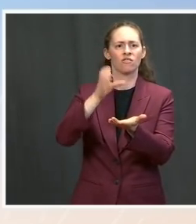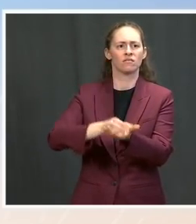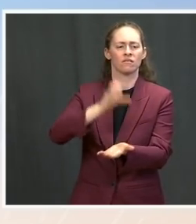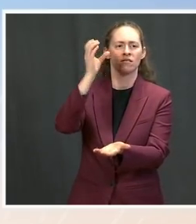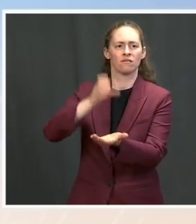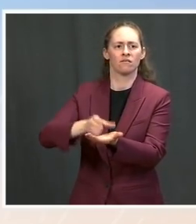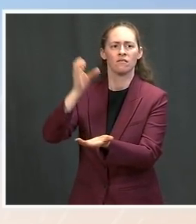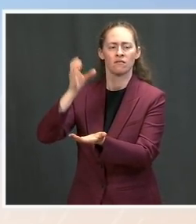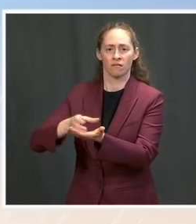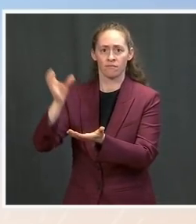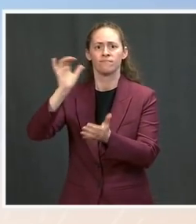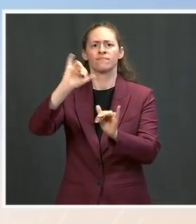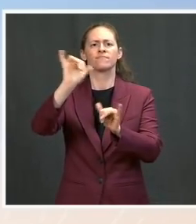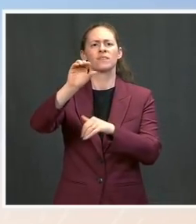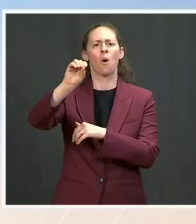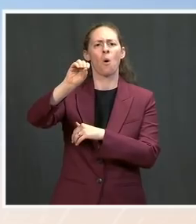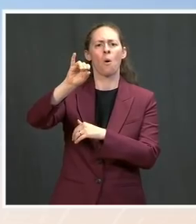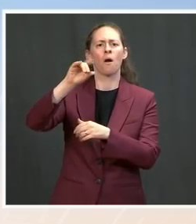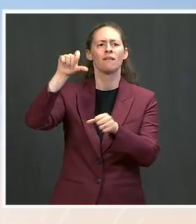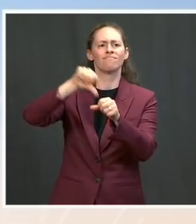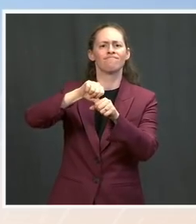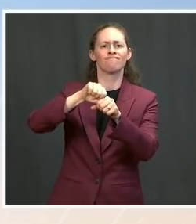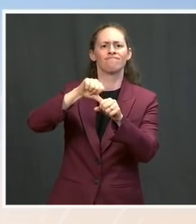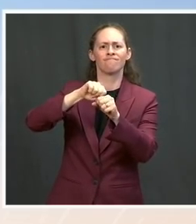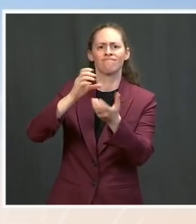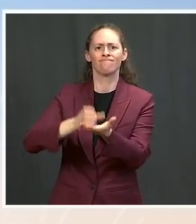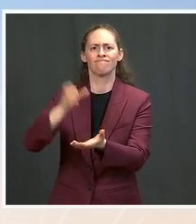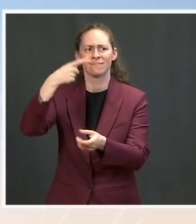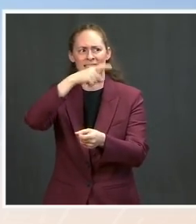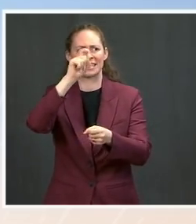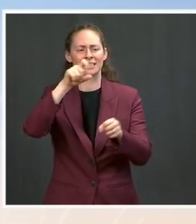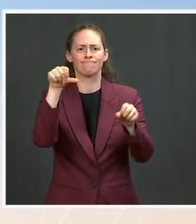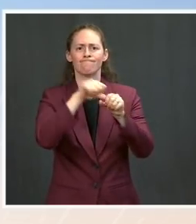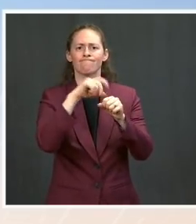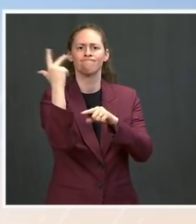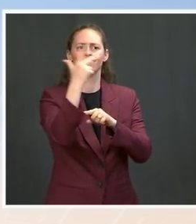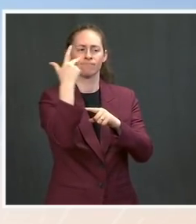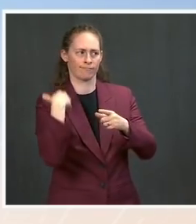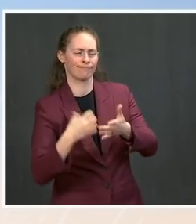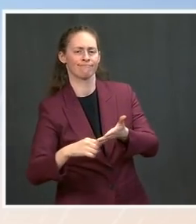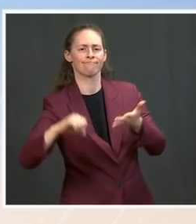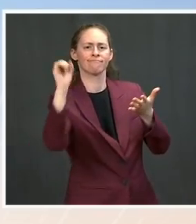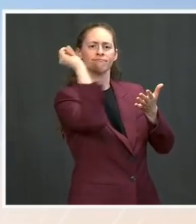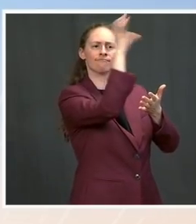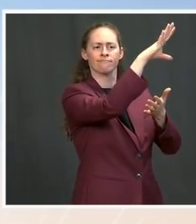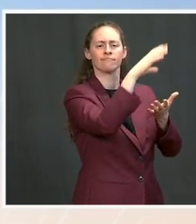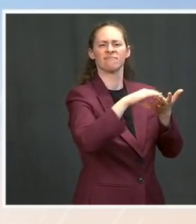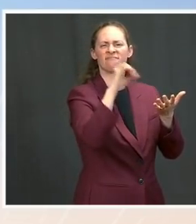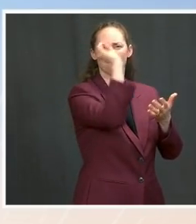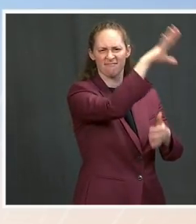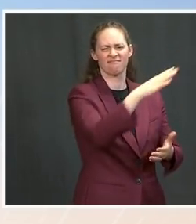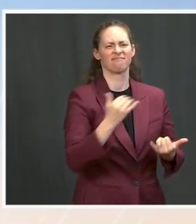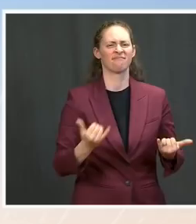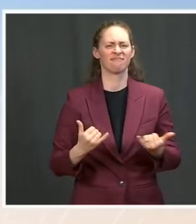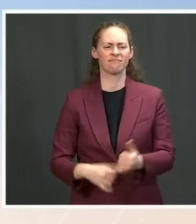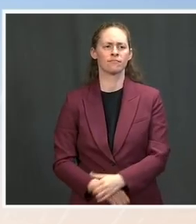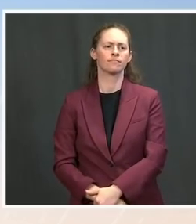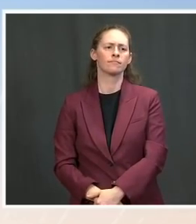Oxygen concentrators -- USAID has sent approximately 550 oxygen concentrators to obtain oxygen from ambient air.